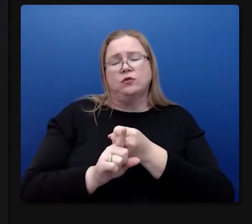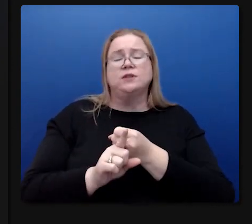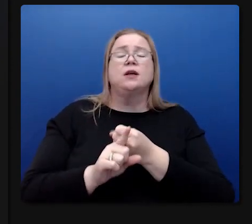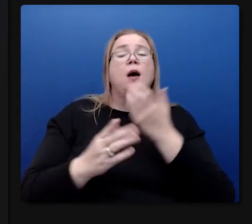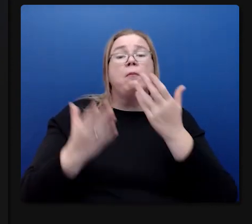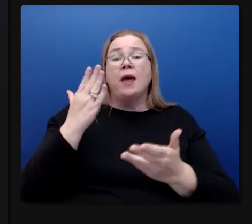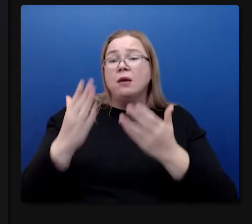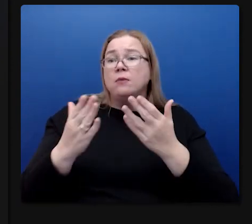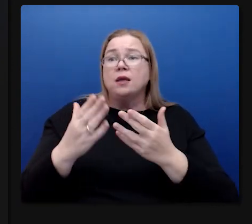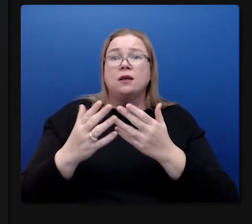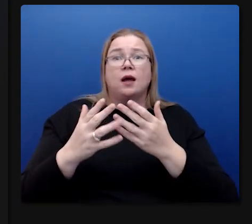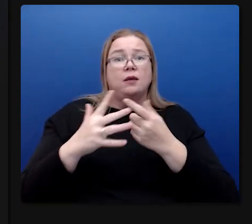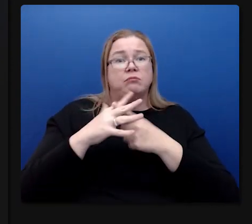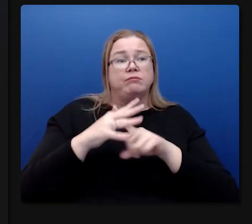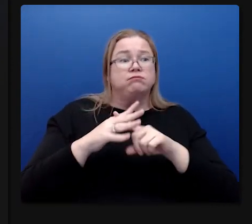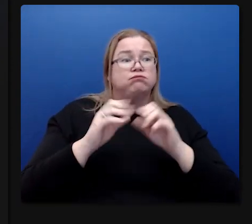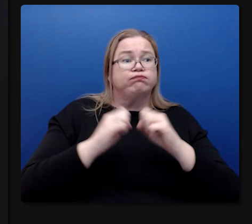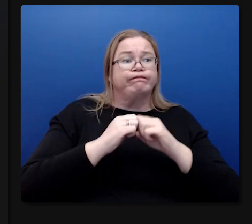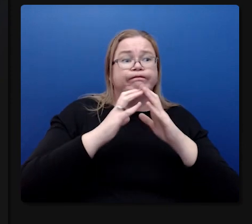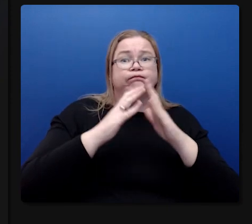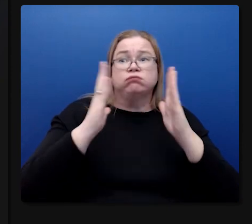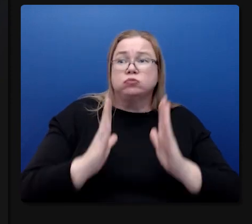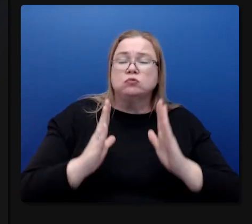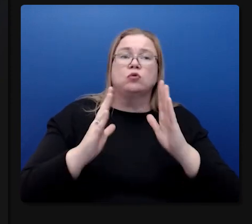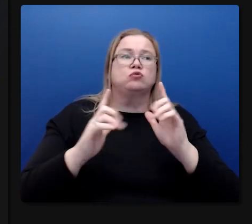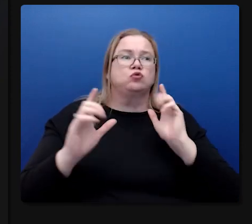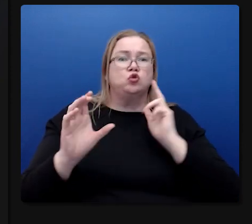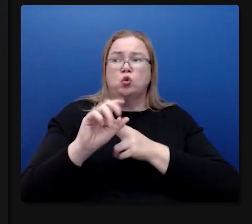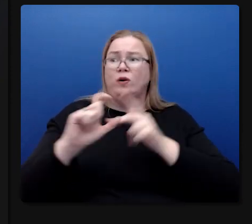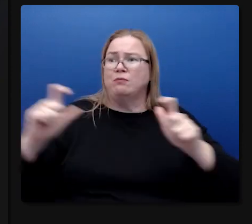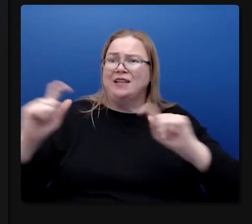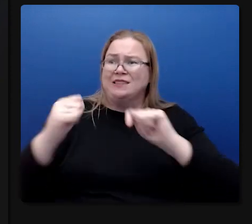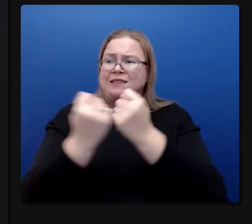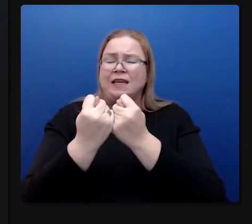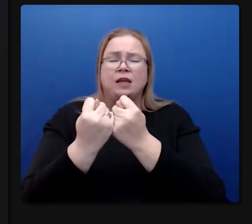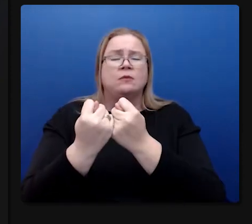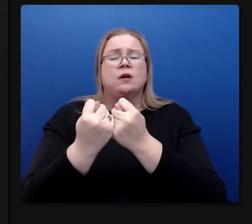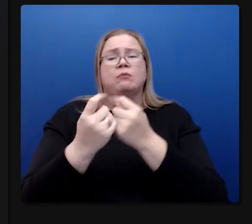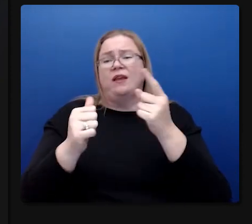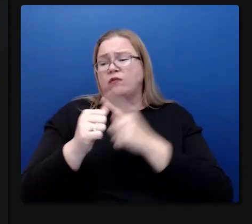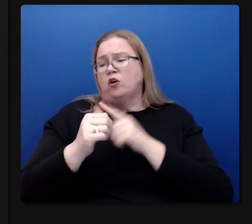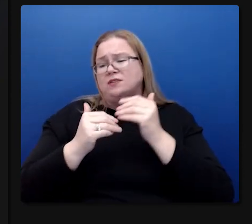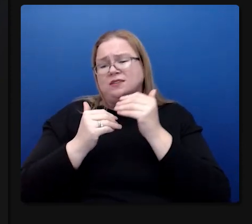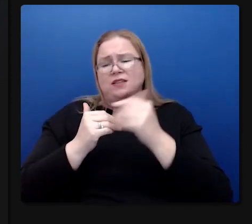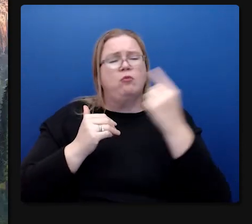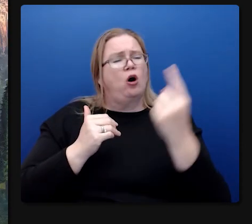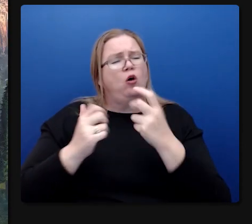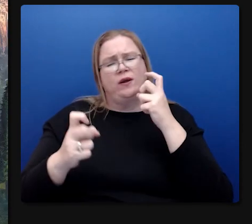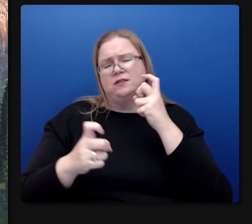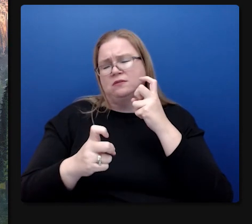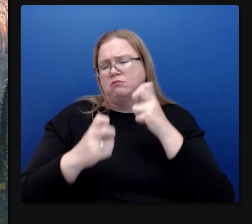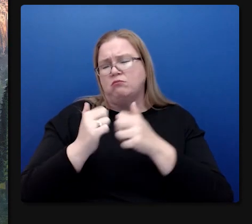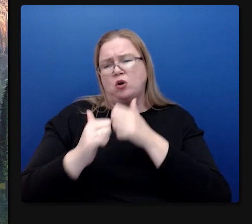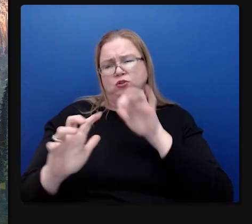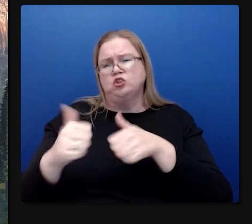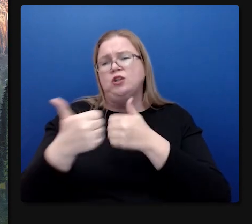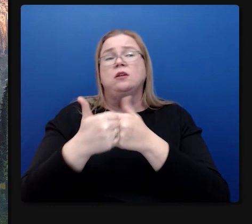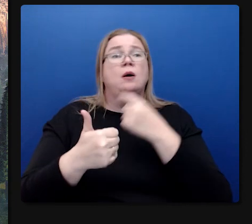Maybe you can be a pioneer, or maybe you can join a wider team, but the first step is always the hardest. But there are lots of resources out there